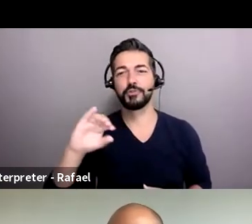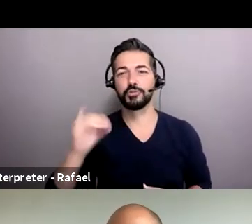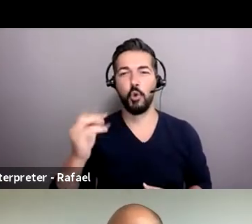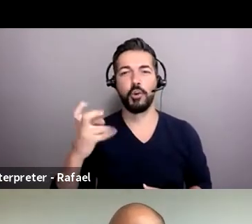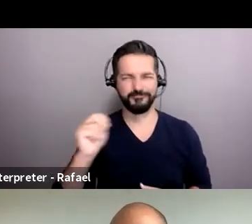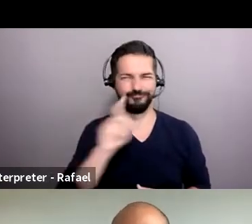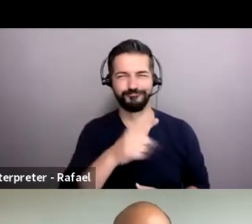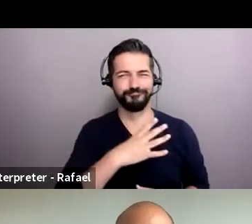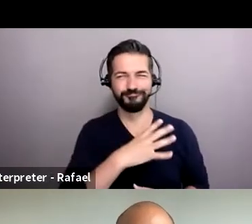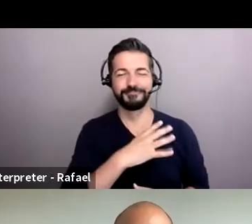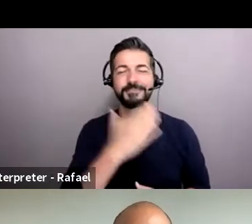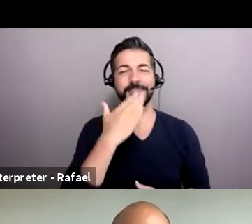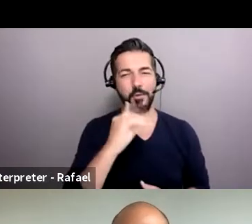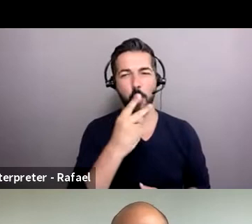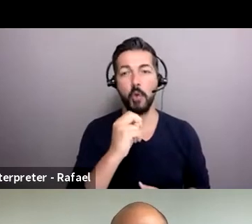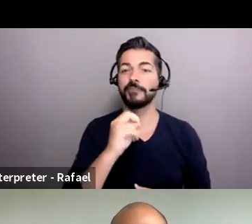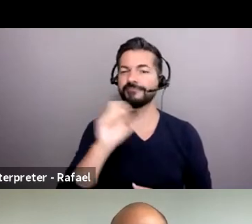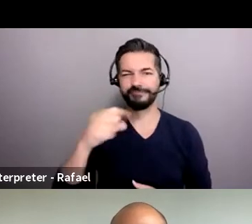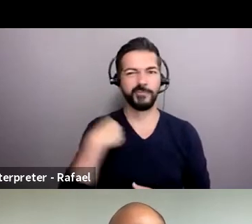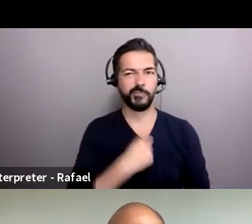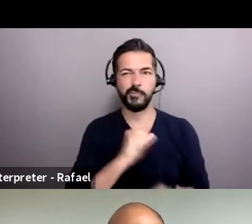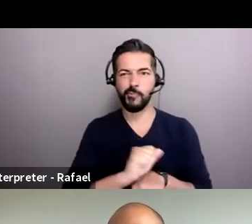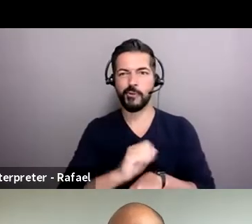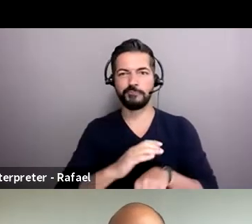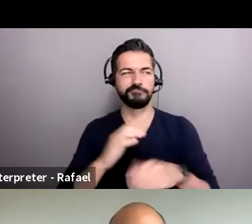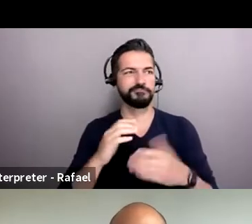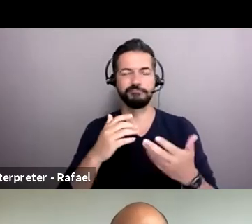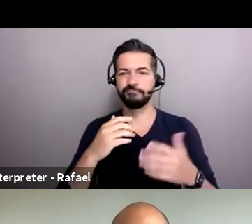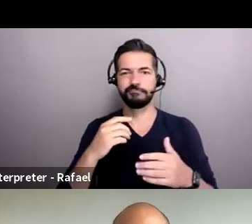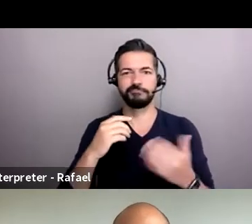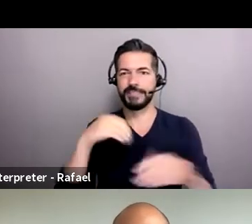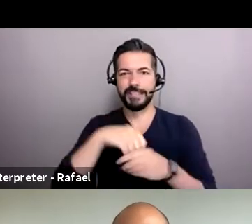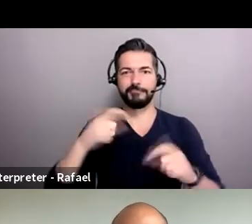Laura said we kind of work in a large team working for the